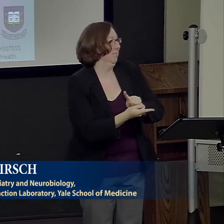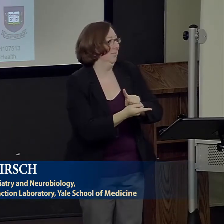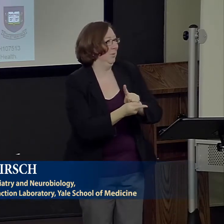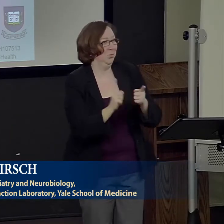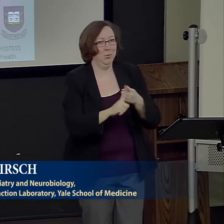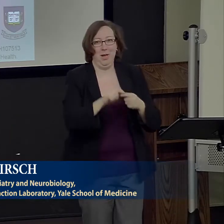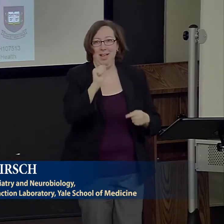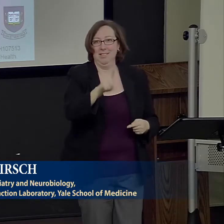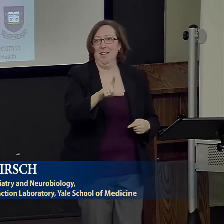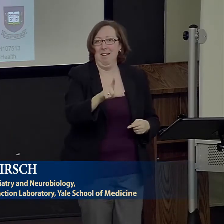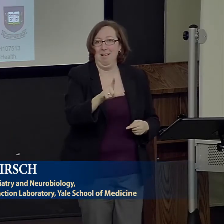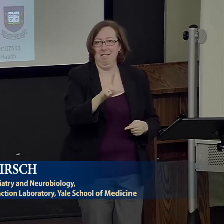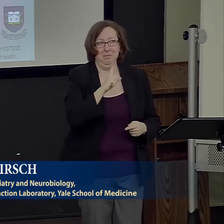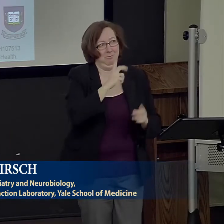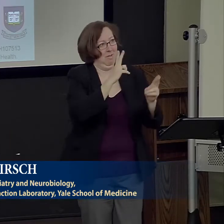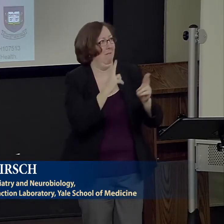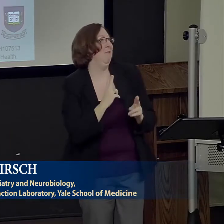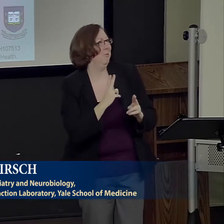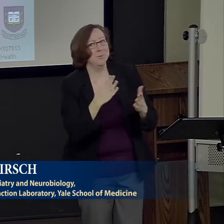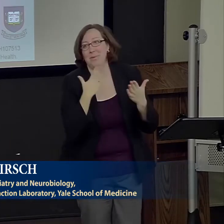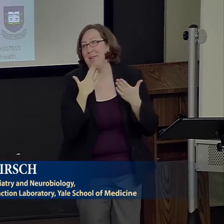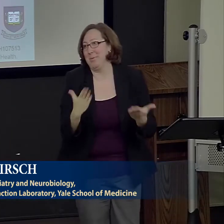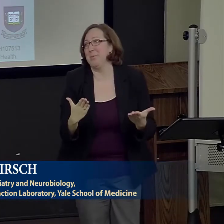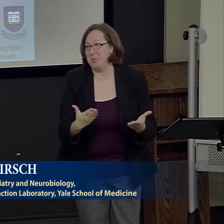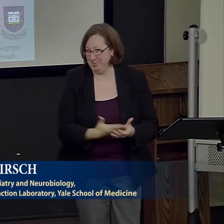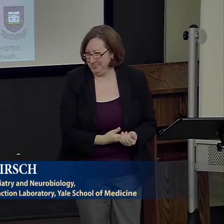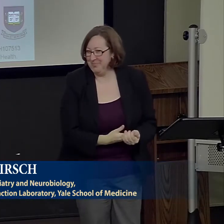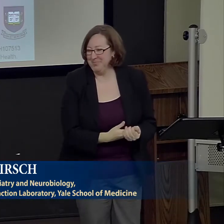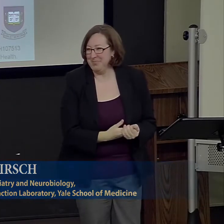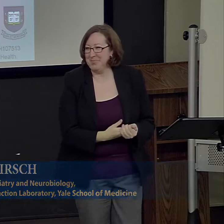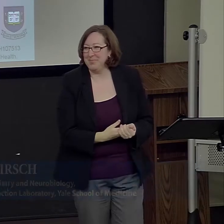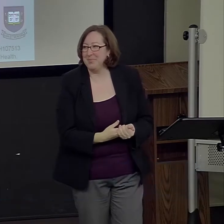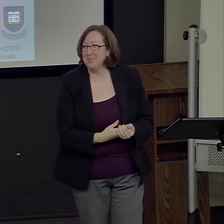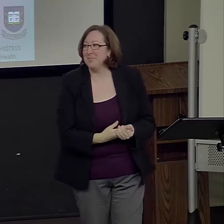and I think it's a real honor so thank you very much.